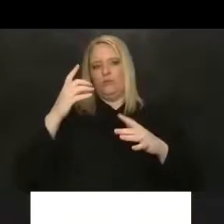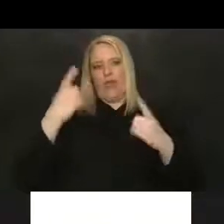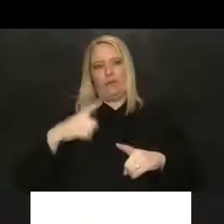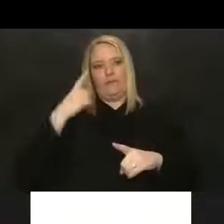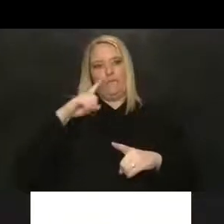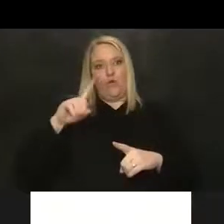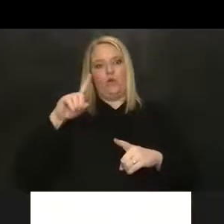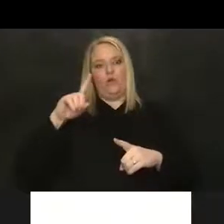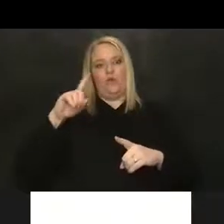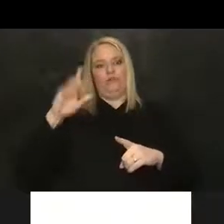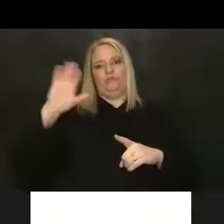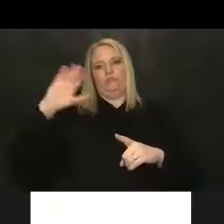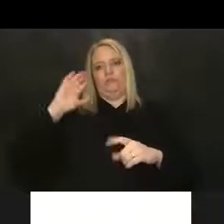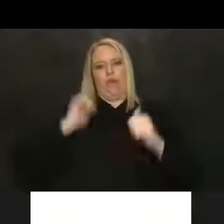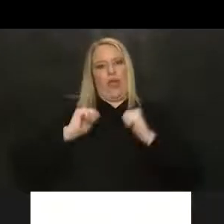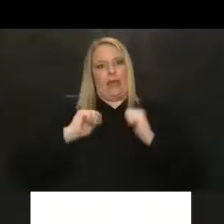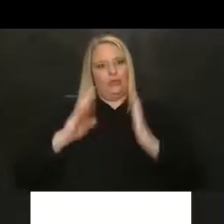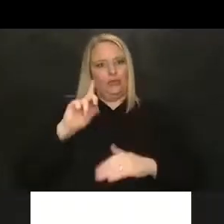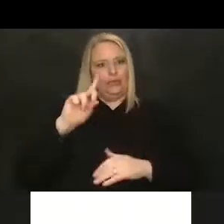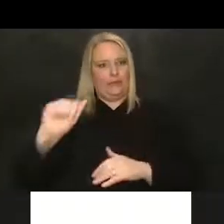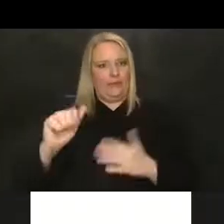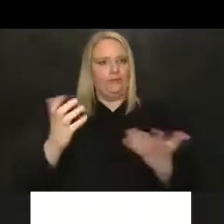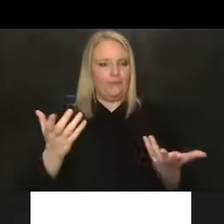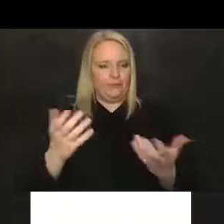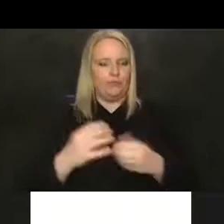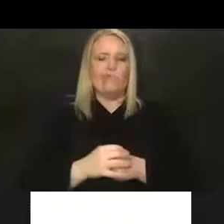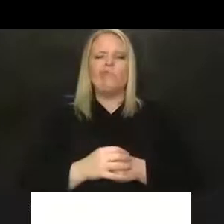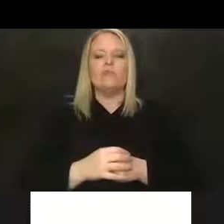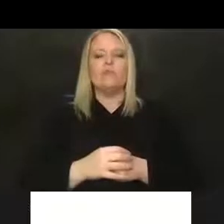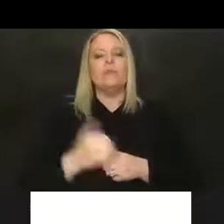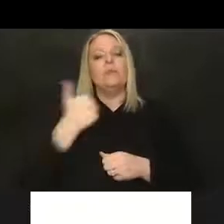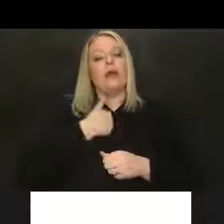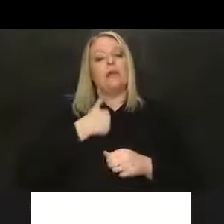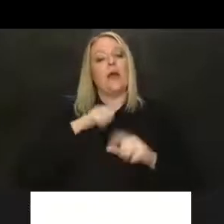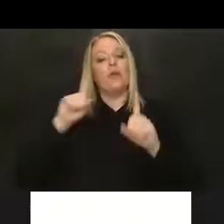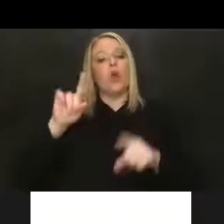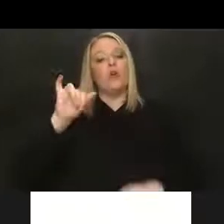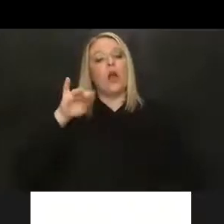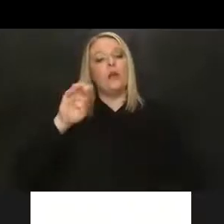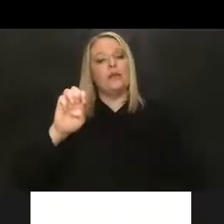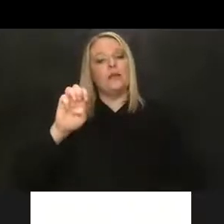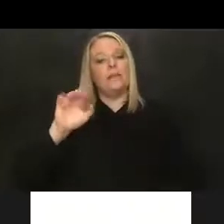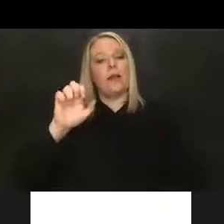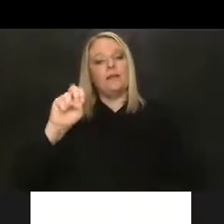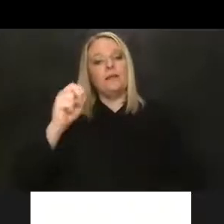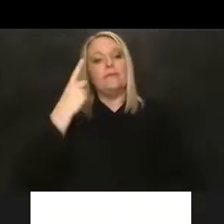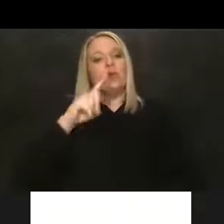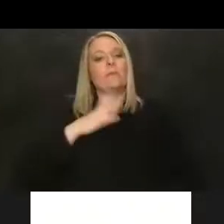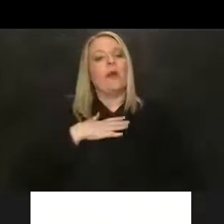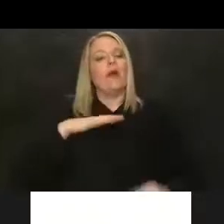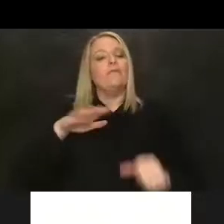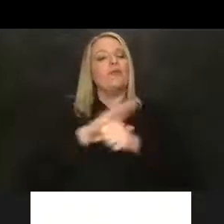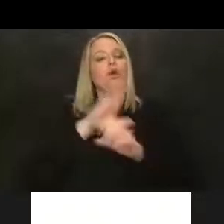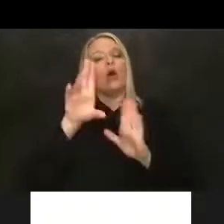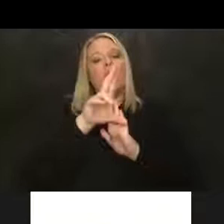90s. Yeah, so I actually went to Carnegie Mellon for my full undergraduate program, it was the only